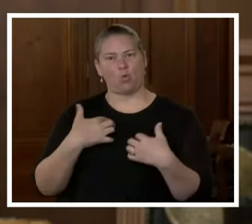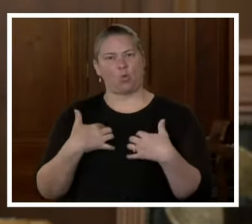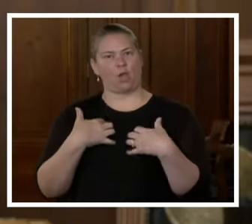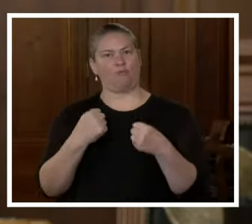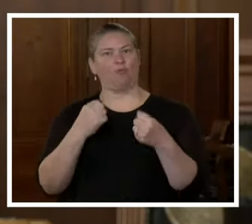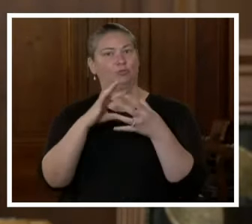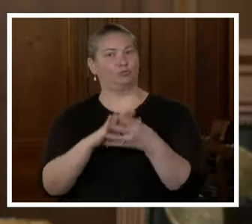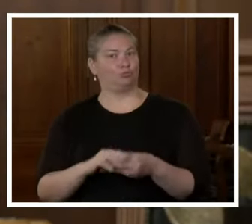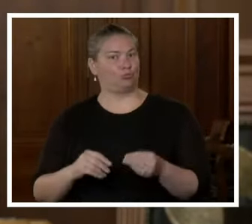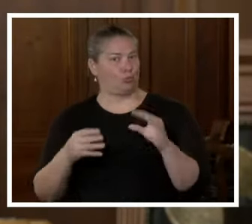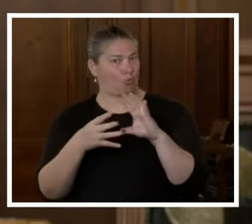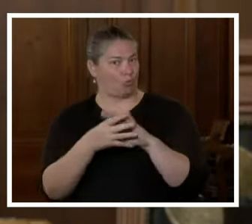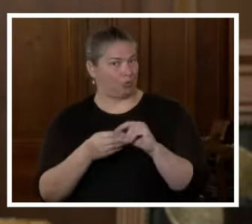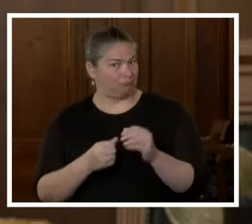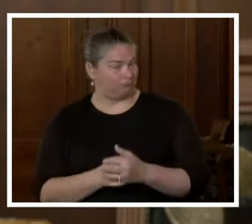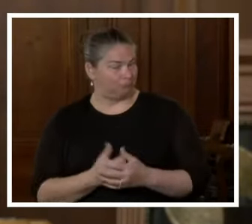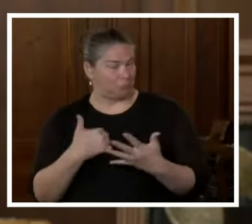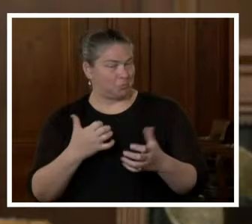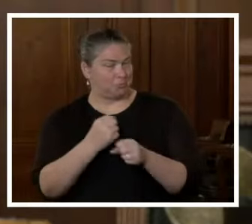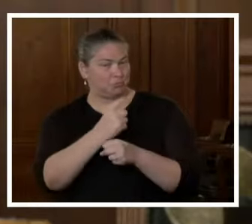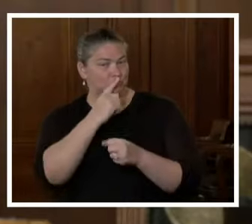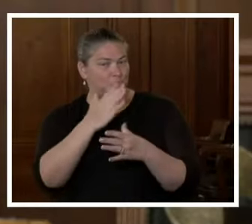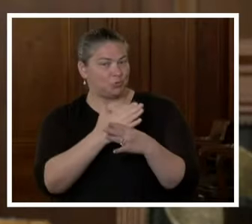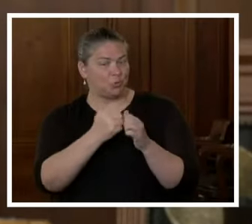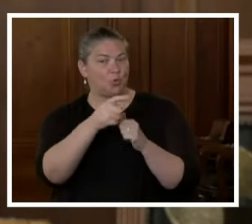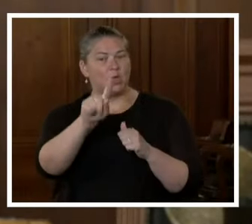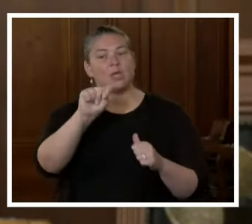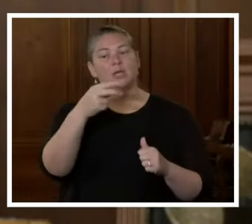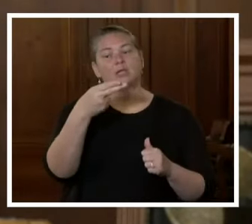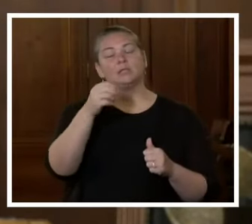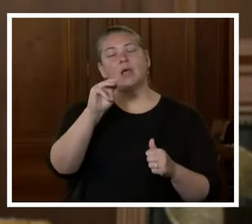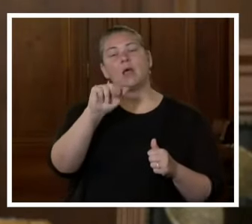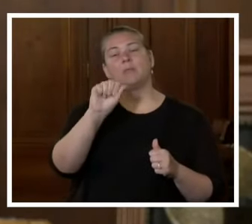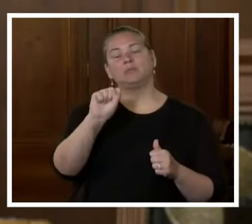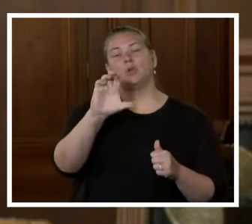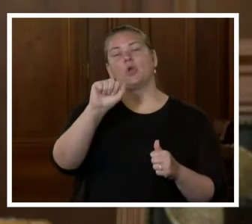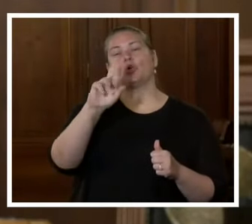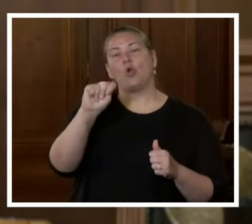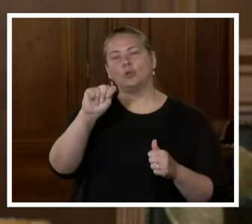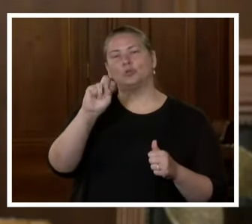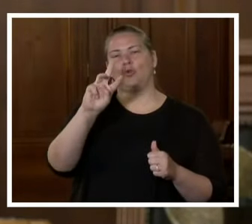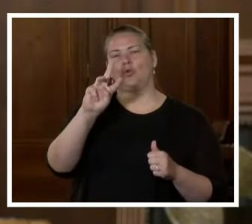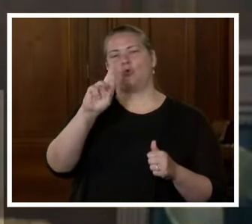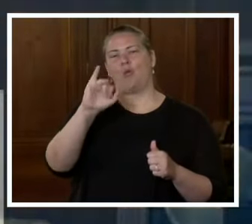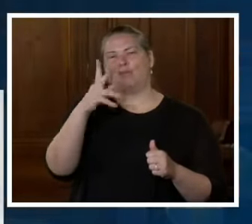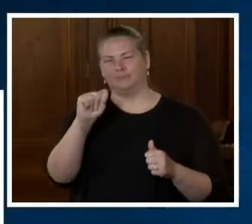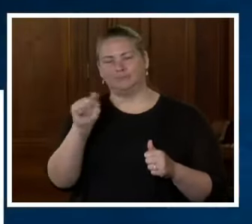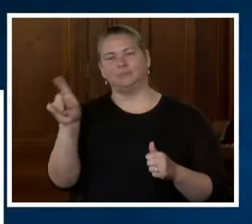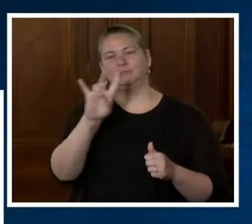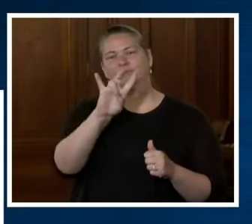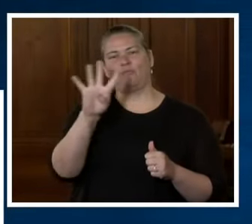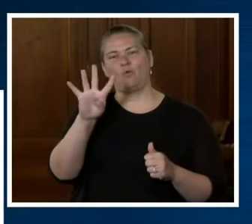FORT LEWIS IN WASHINGTON AND VOLUNTEERED FOR TWO TOURS IN VIETNAM. HE HAS BEEN HONORED WITH NUMEROUS DECORATIONS.